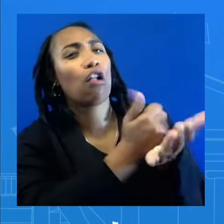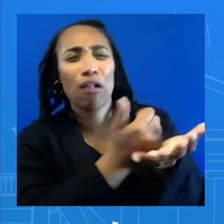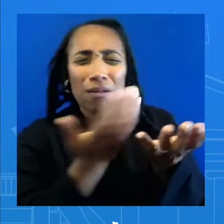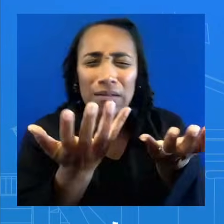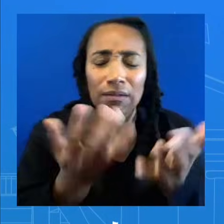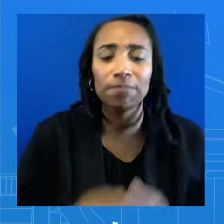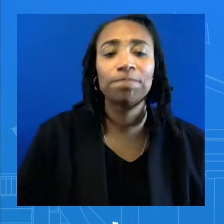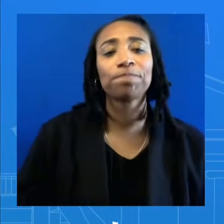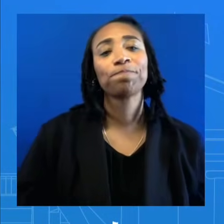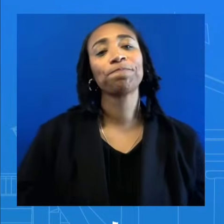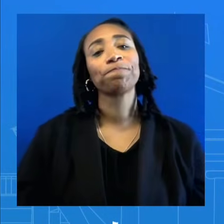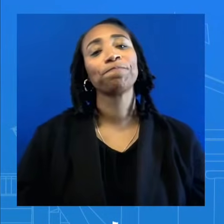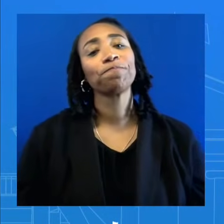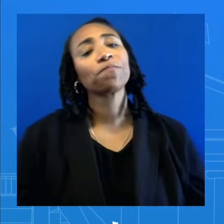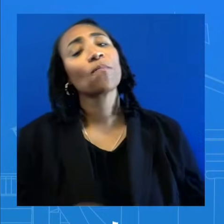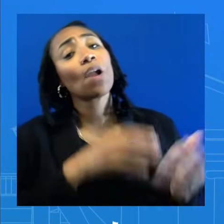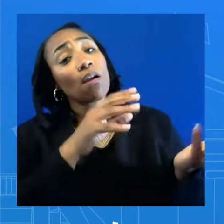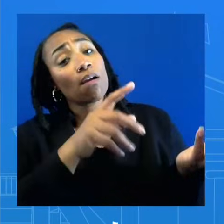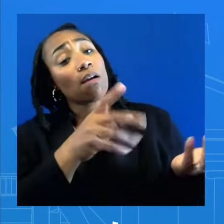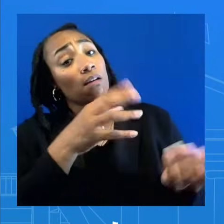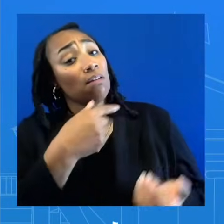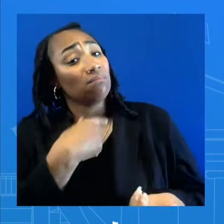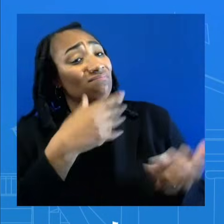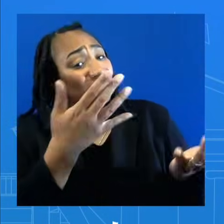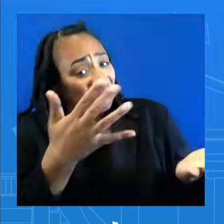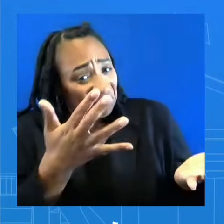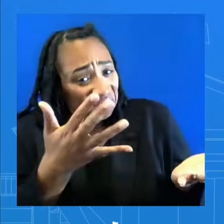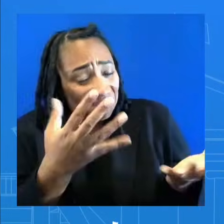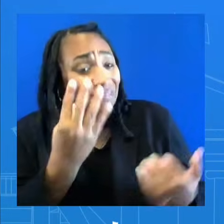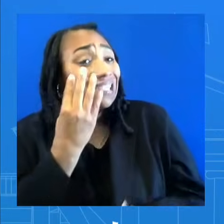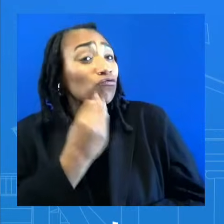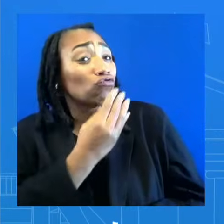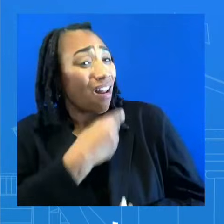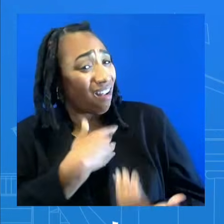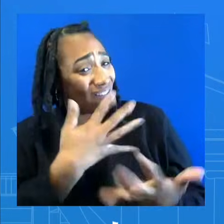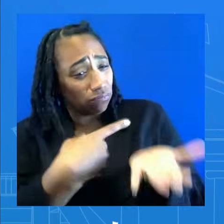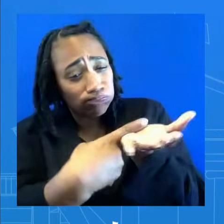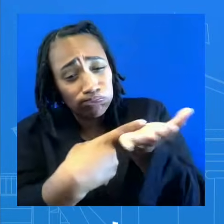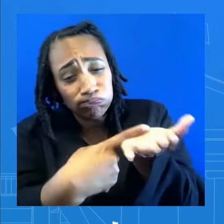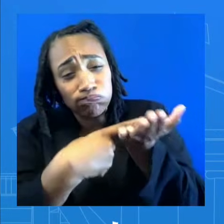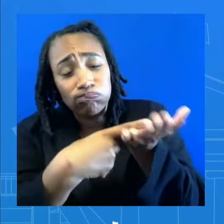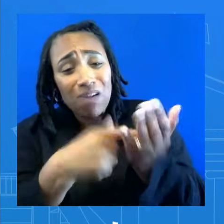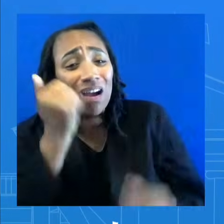and minimize civilian casualties. And, my goodness, Jake Sullivan, our national security advisor, is in Israel today,